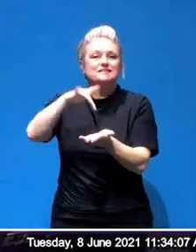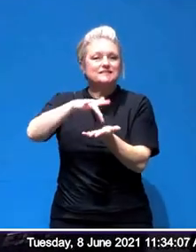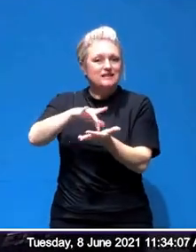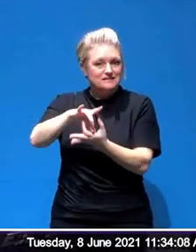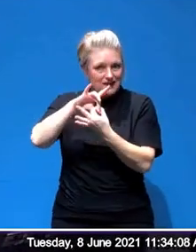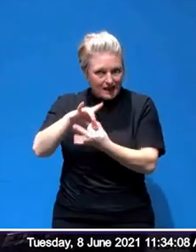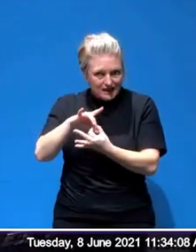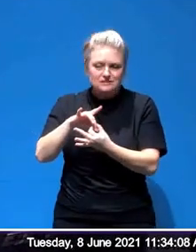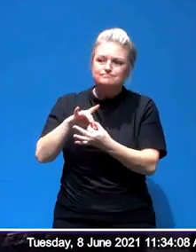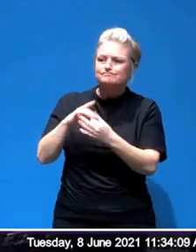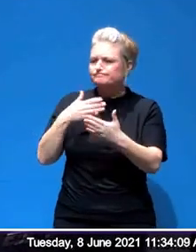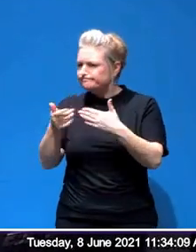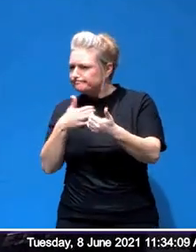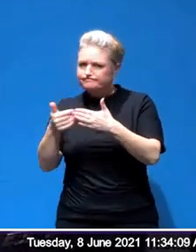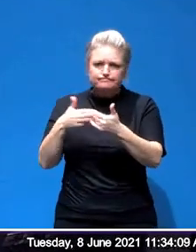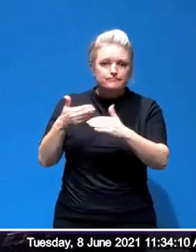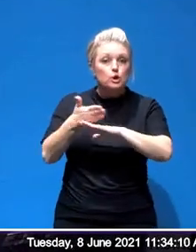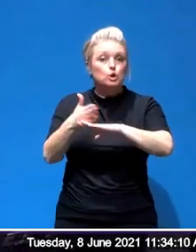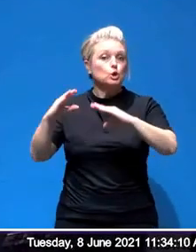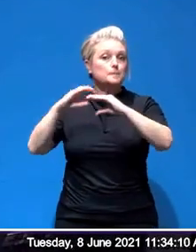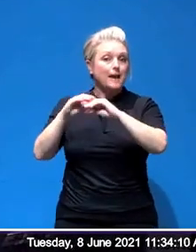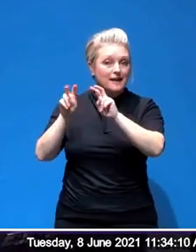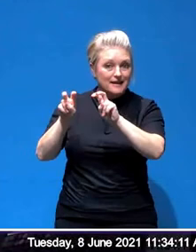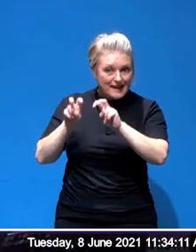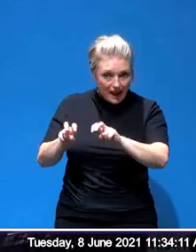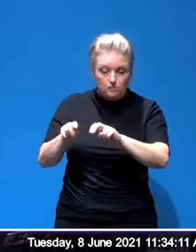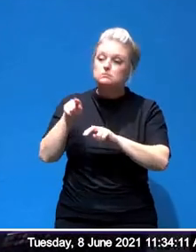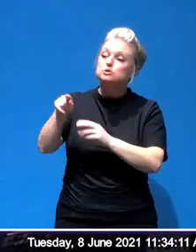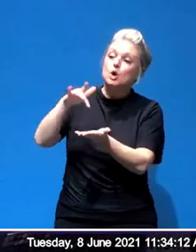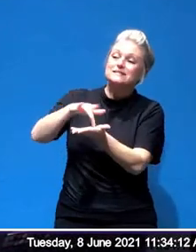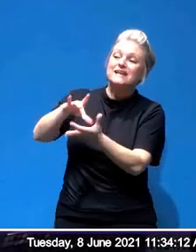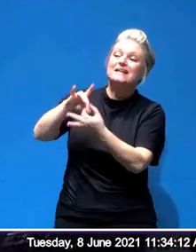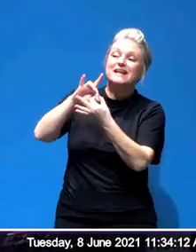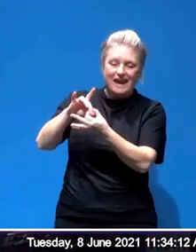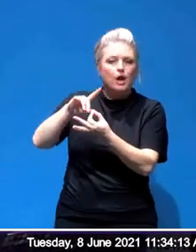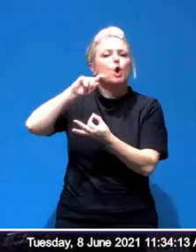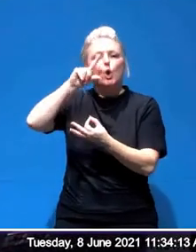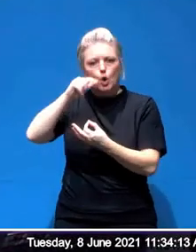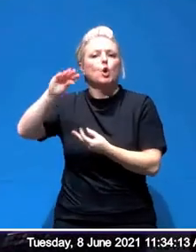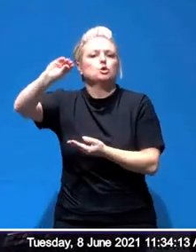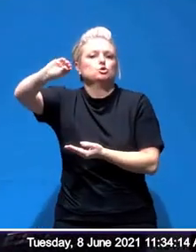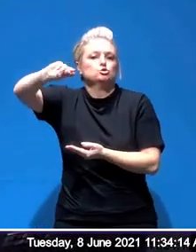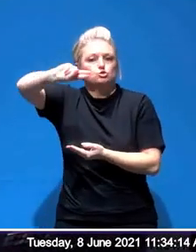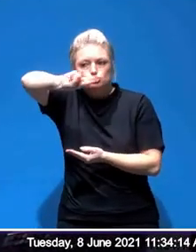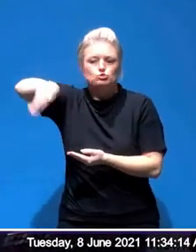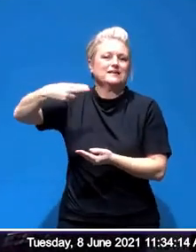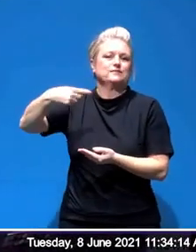and Centrelink were more than happy to transfer that to me. But the Department were concerned because I didn't have